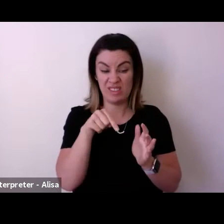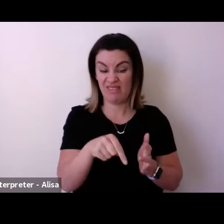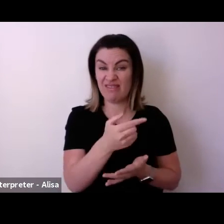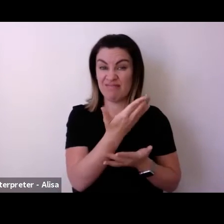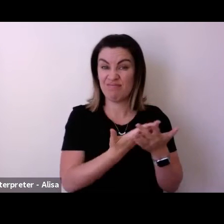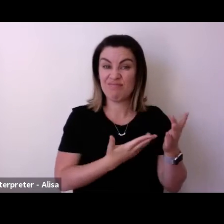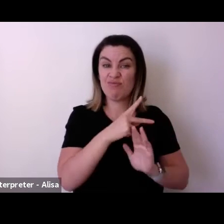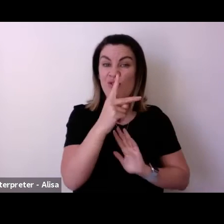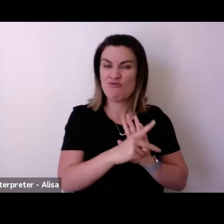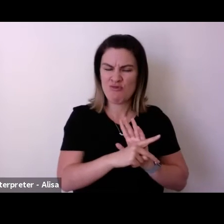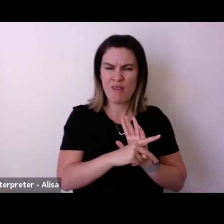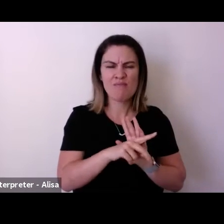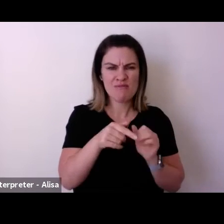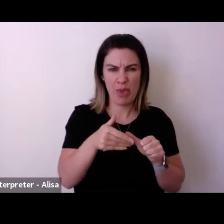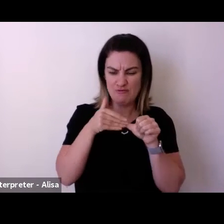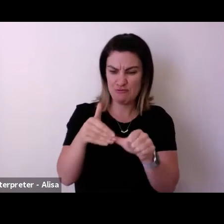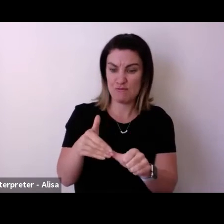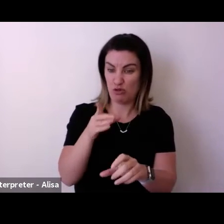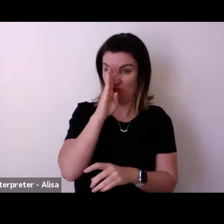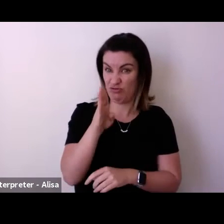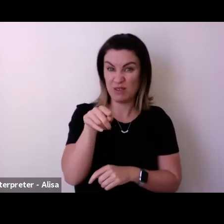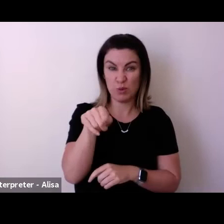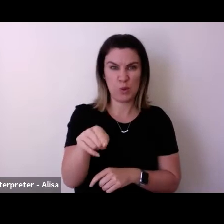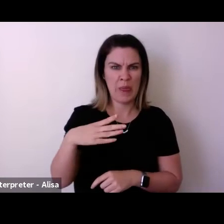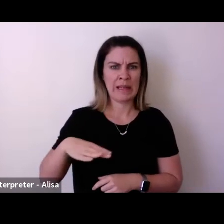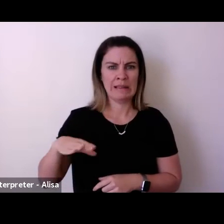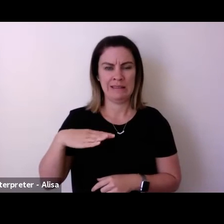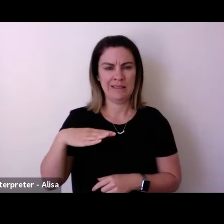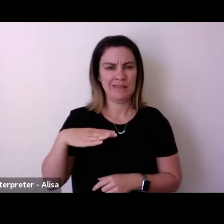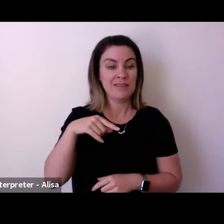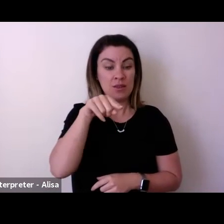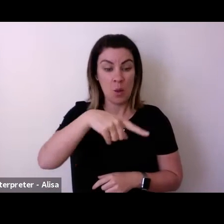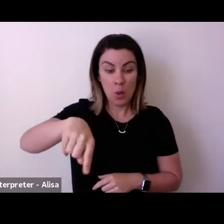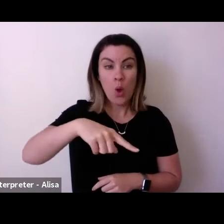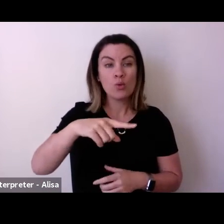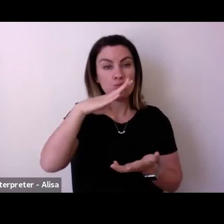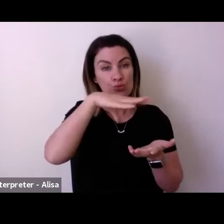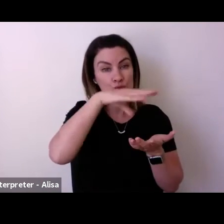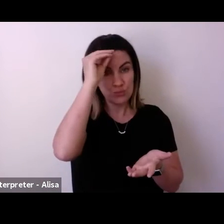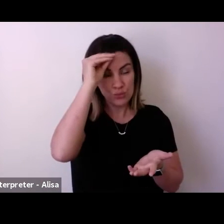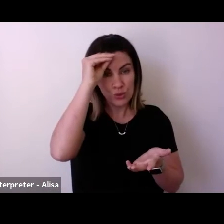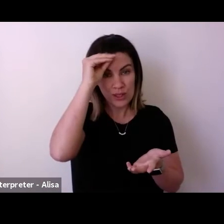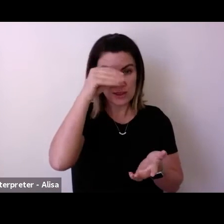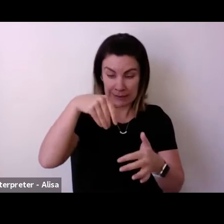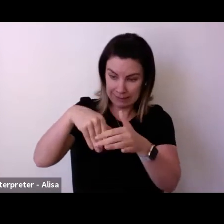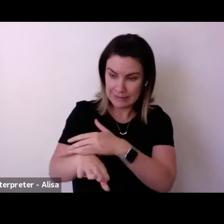replaces students of creative disciplines into disciplinary work contents. This is an